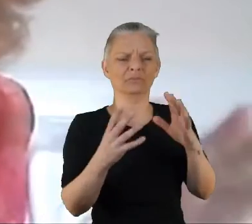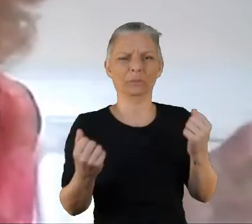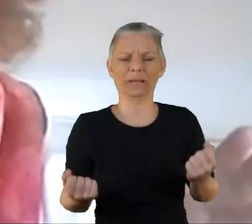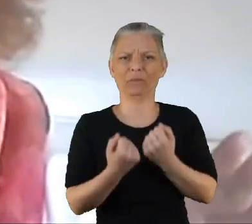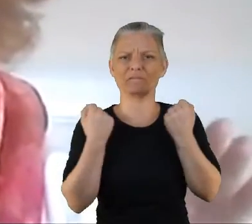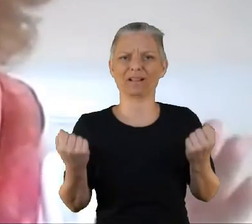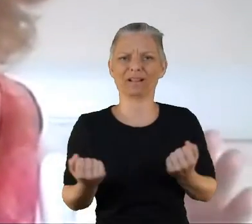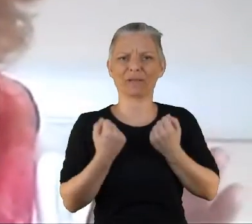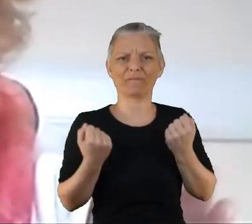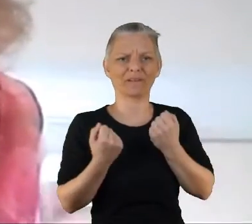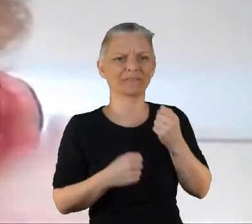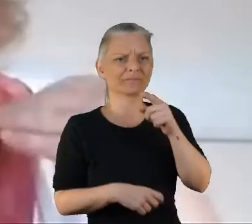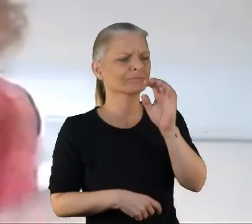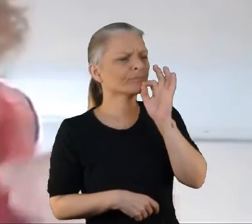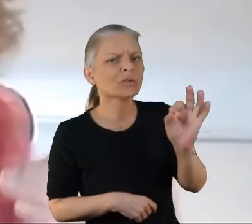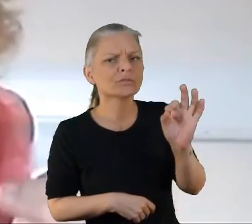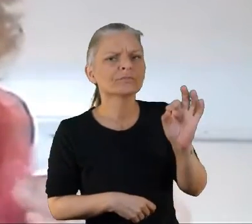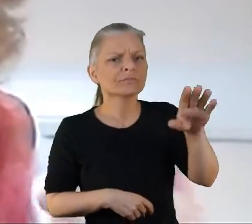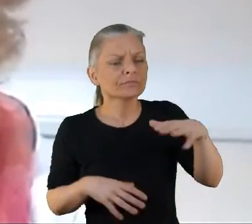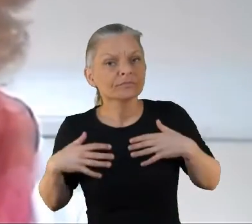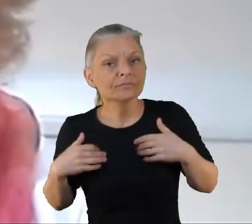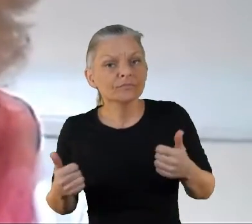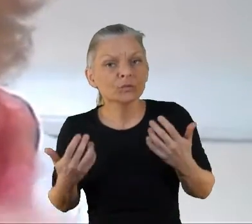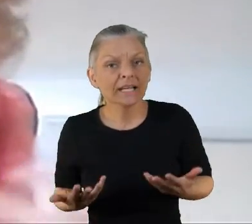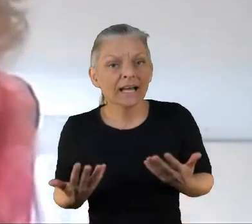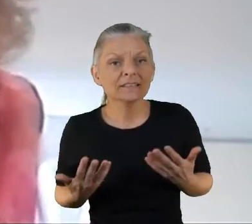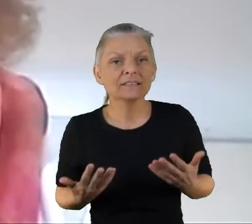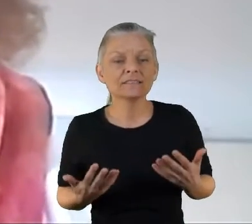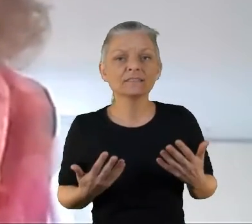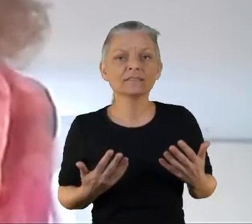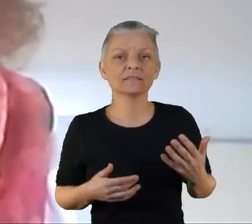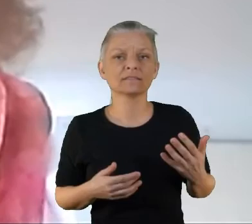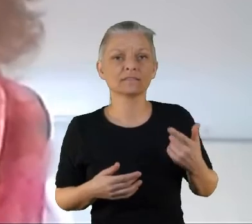check in and a check out. And the check in should be something that’s like a powerful question. If